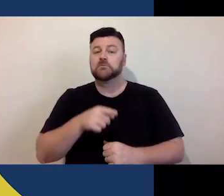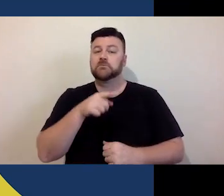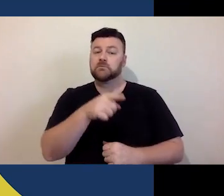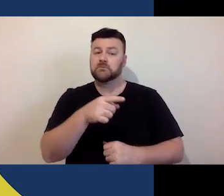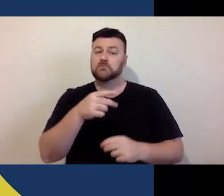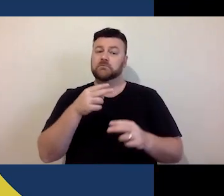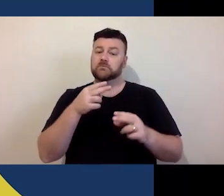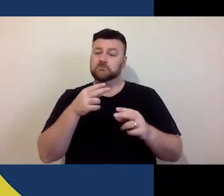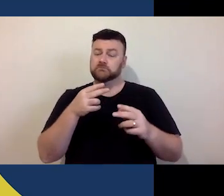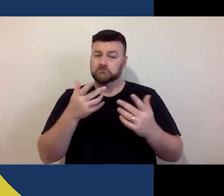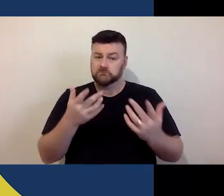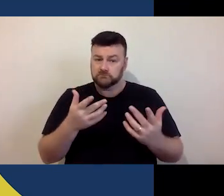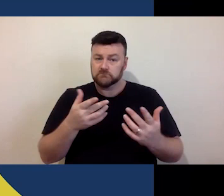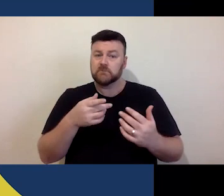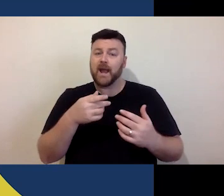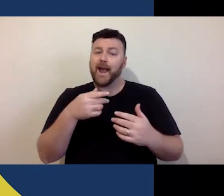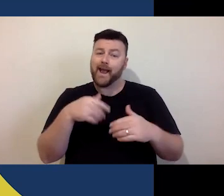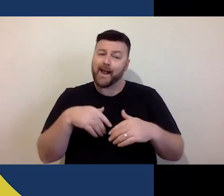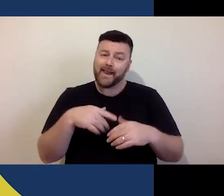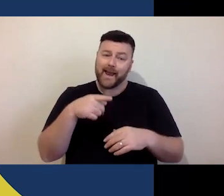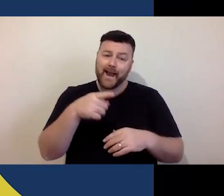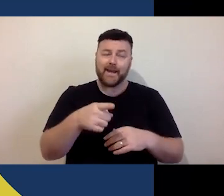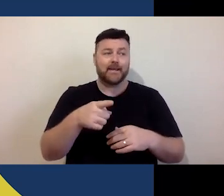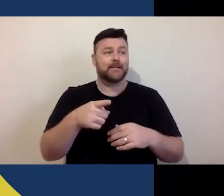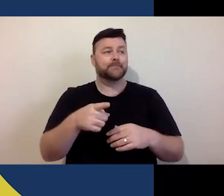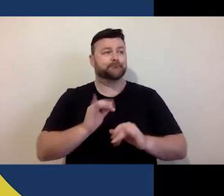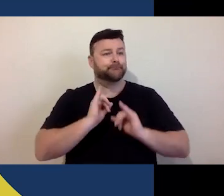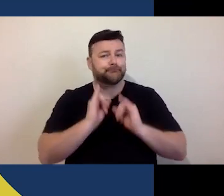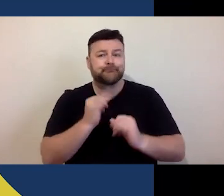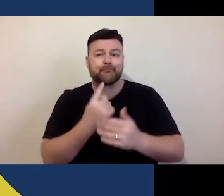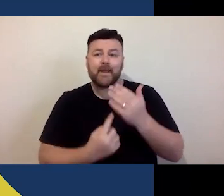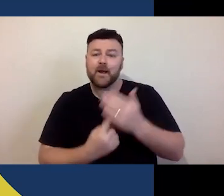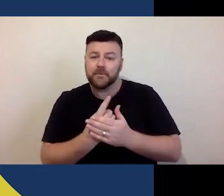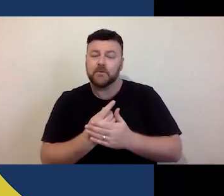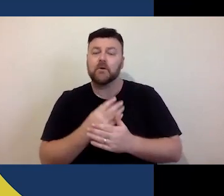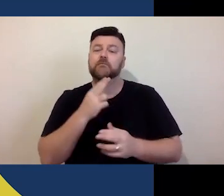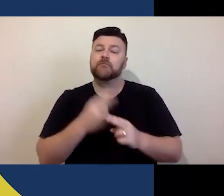first - and destruction experienced by First Nations cultural